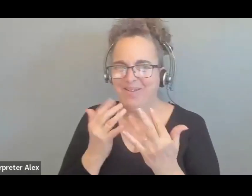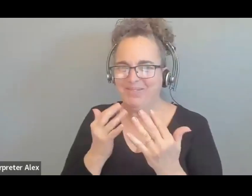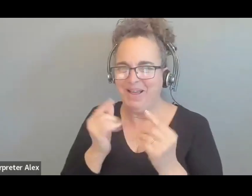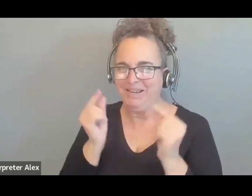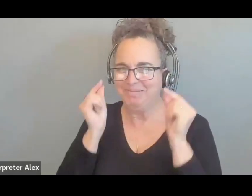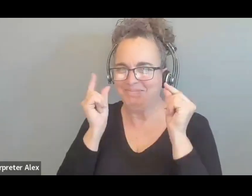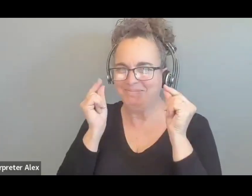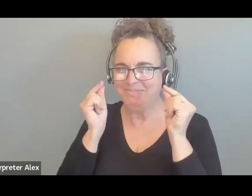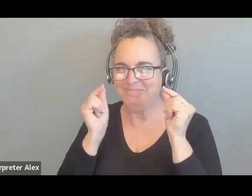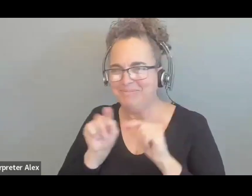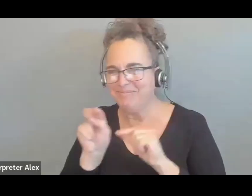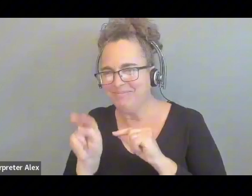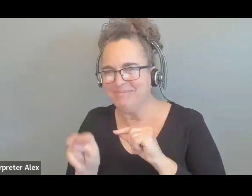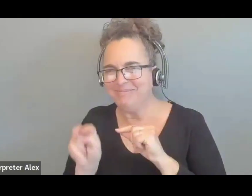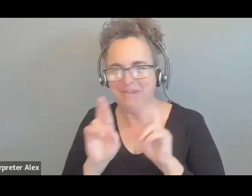and I was like, Ooh, I hope he doesn't call on me.